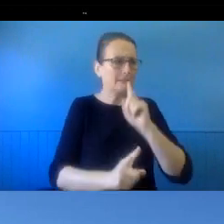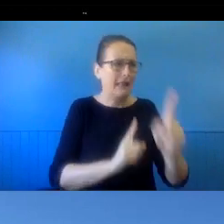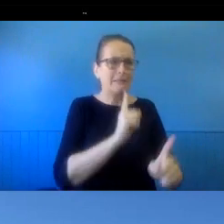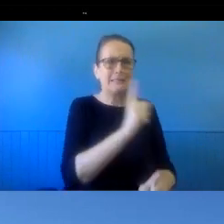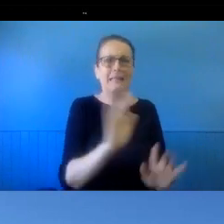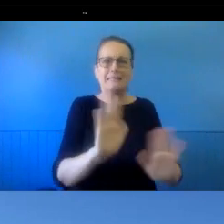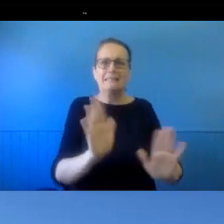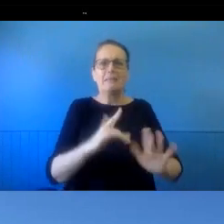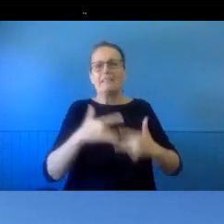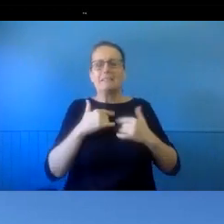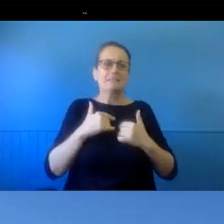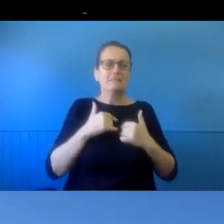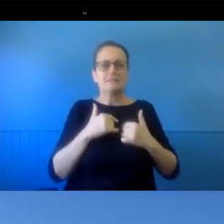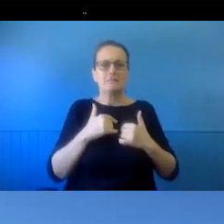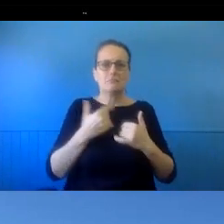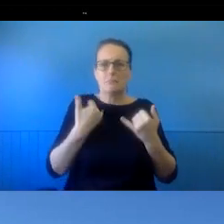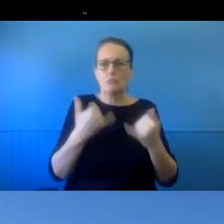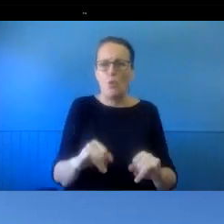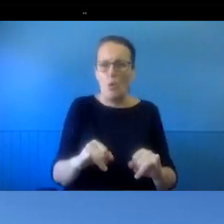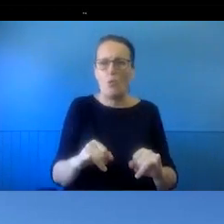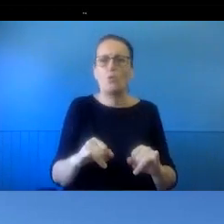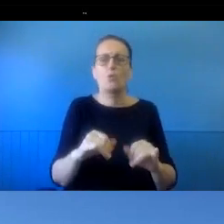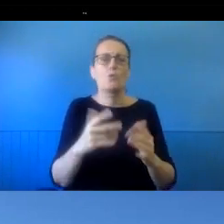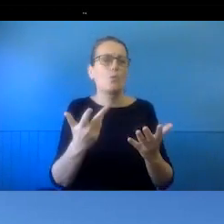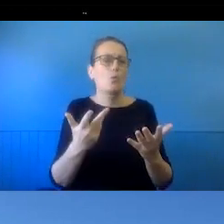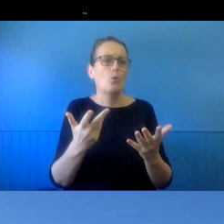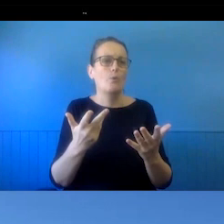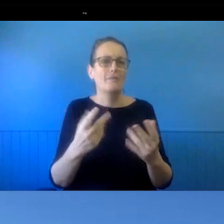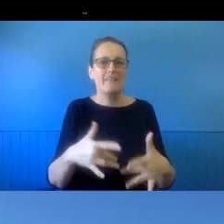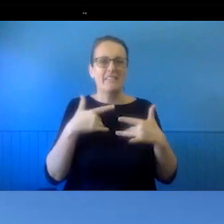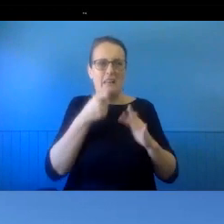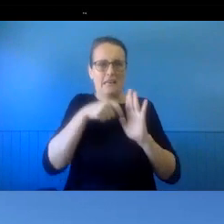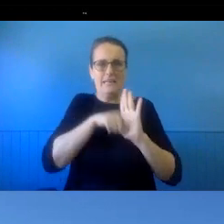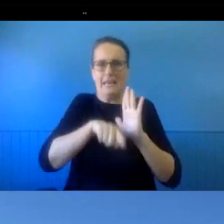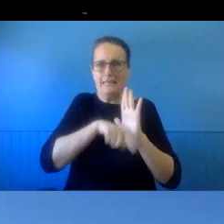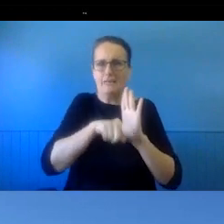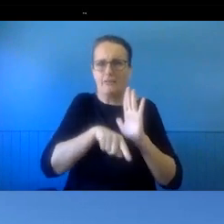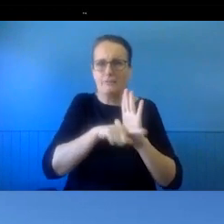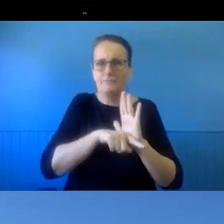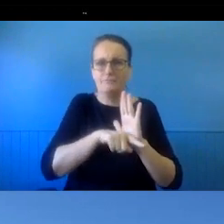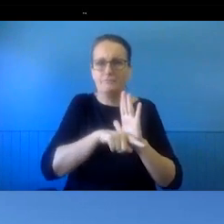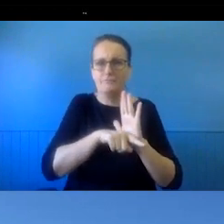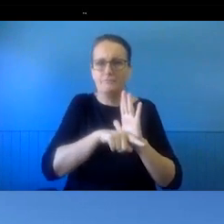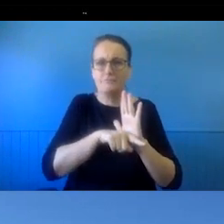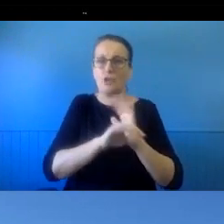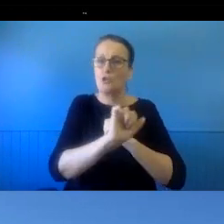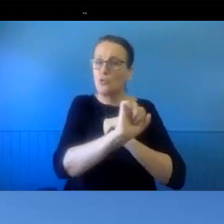might be seen as a negative feature. So your tendencies, your